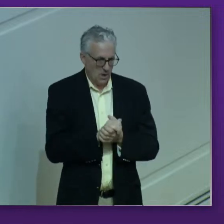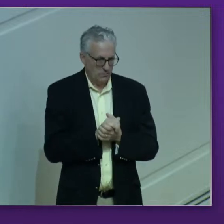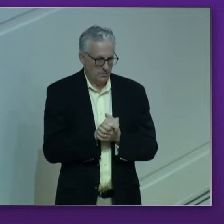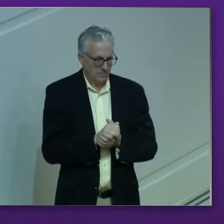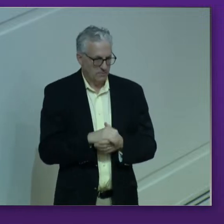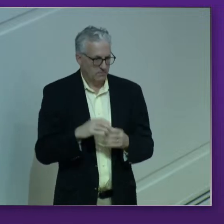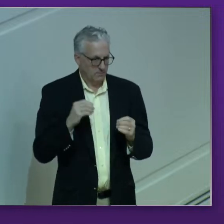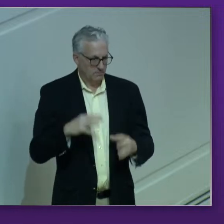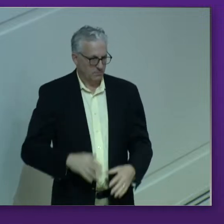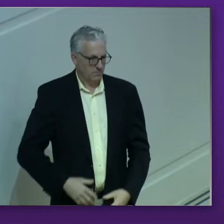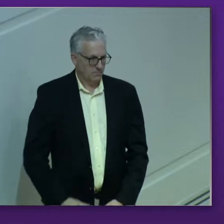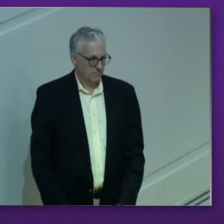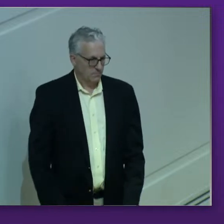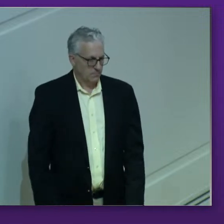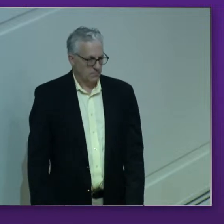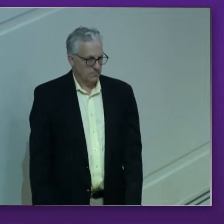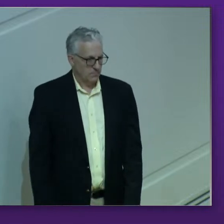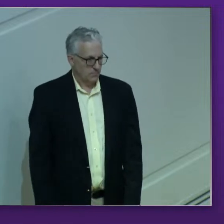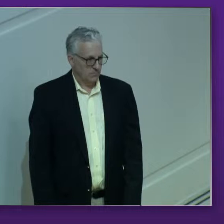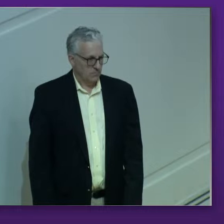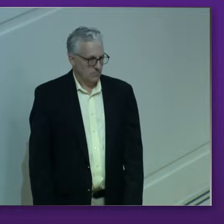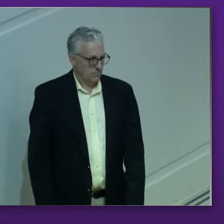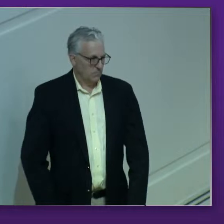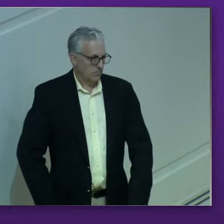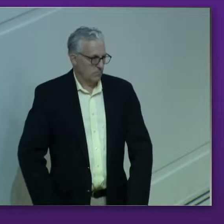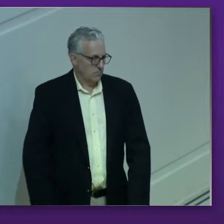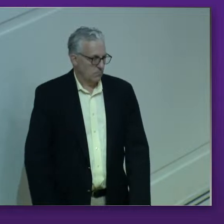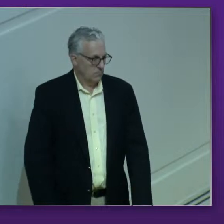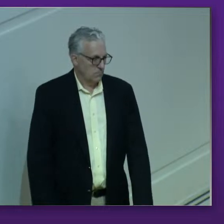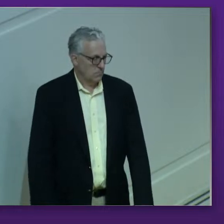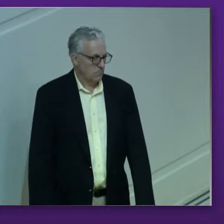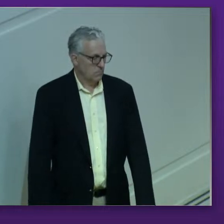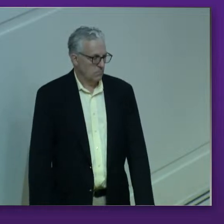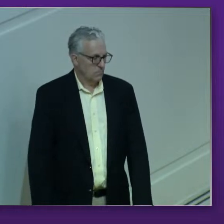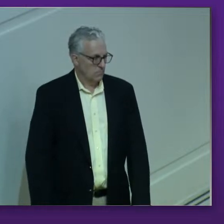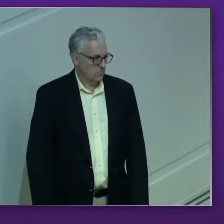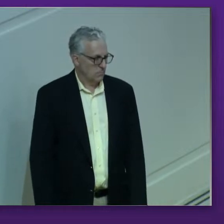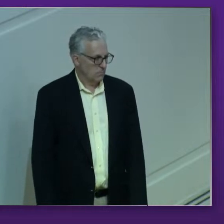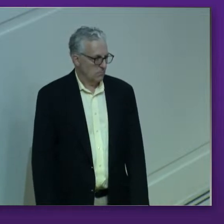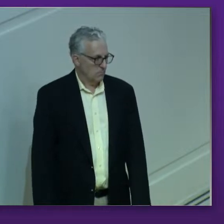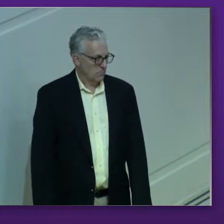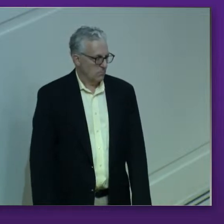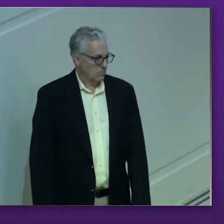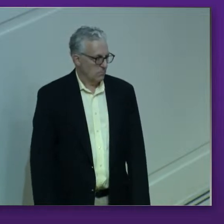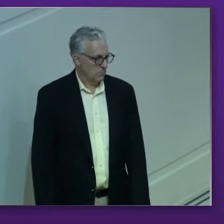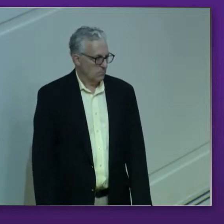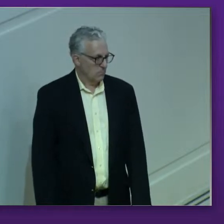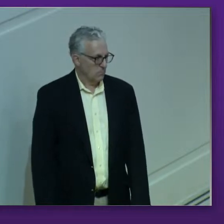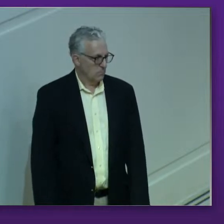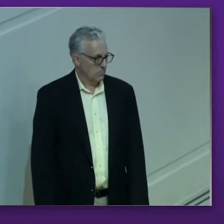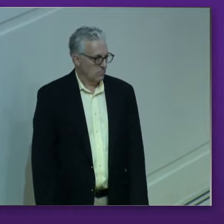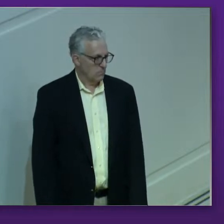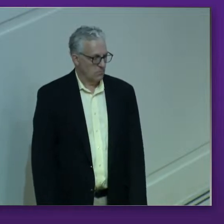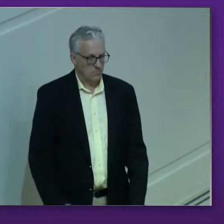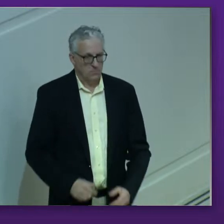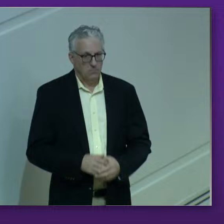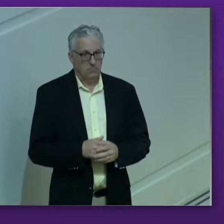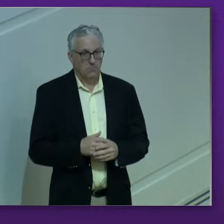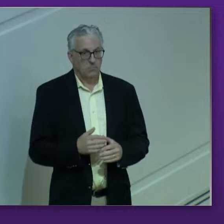SUPPORT DURING TIMES OF DISTRESS RELATED TO VISA STATUS OR MENTAL HEALTH NEEDS THESE PERSONAL STORIES INCLUDE